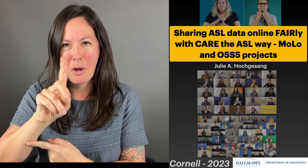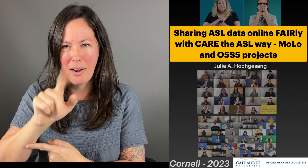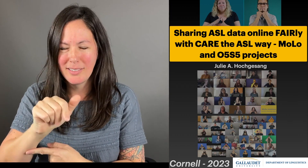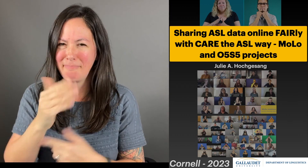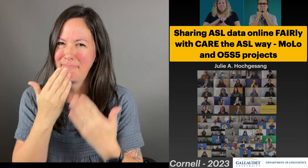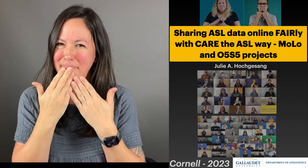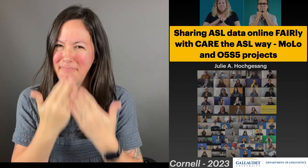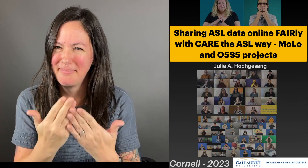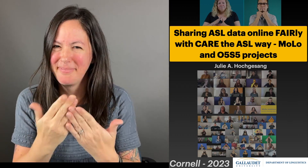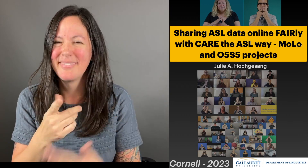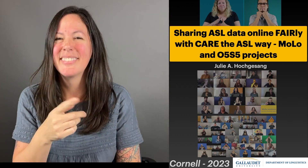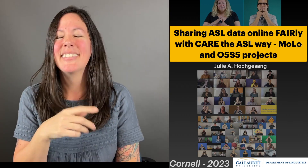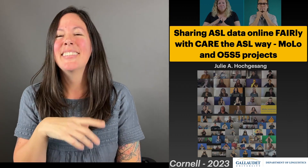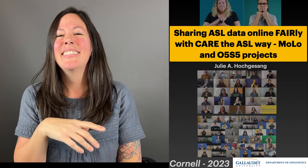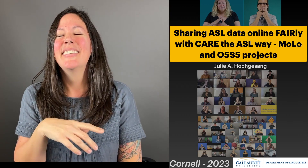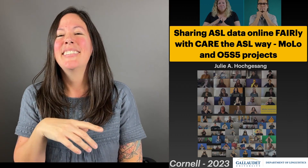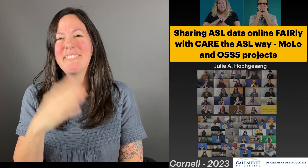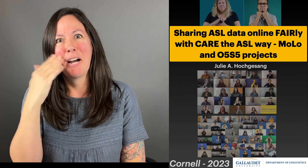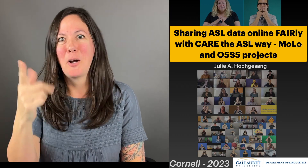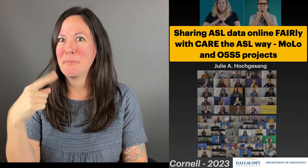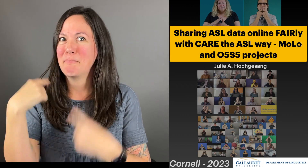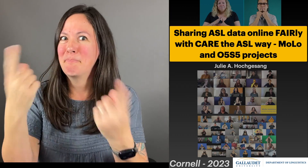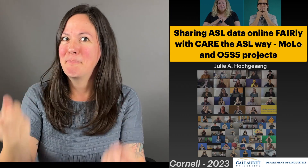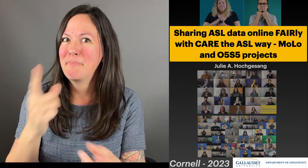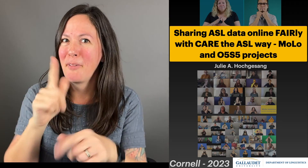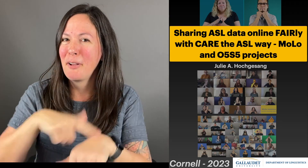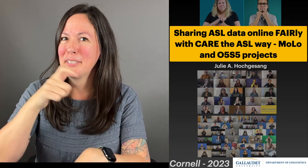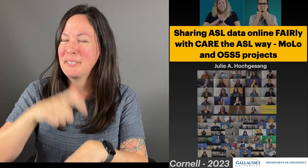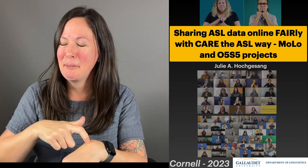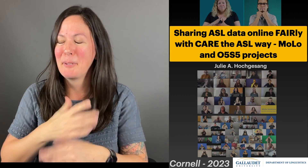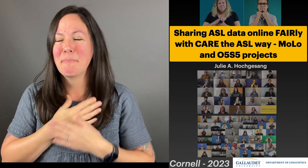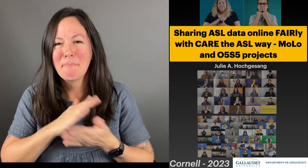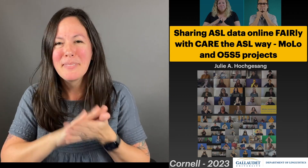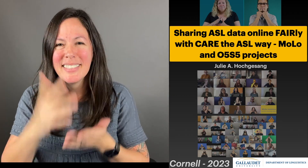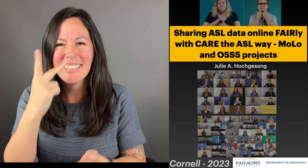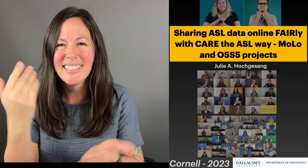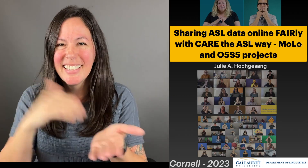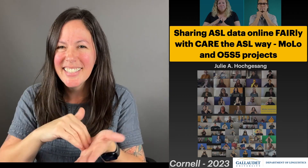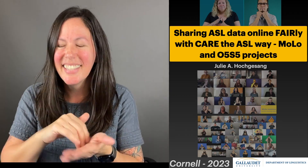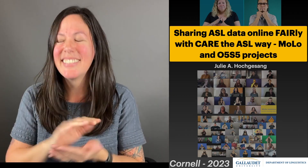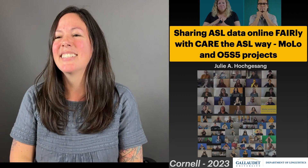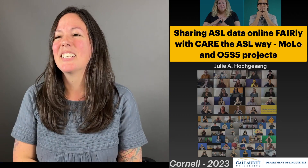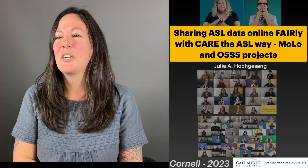I want to say thank you to Brenda and to the Cornell Linguistics Circle for inviting me.